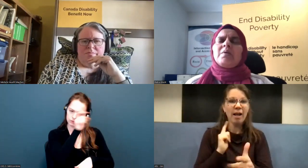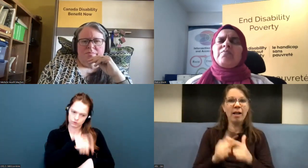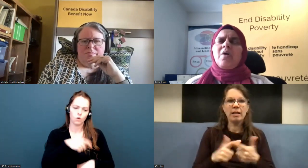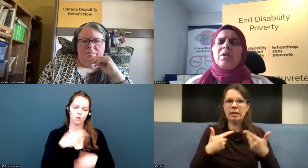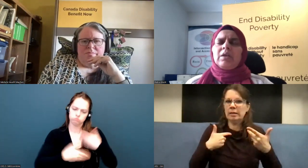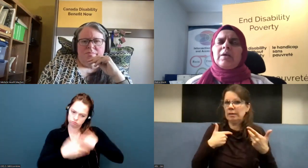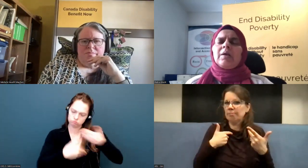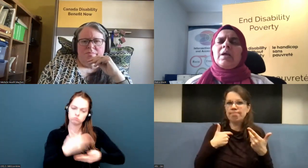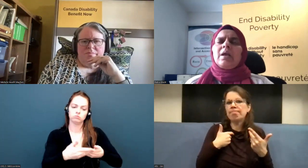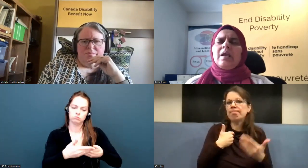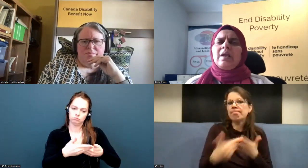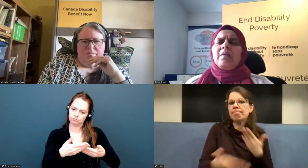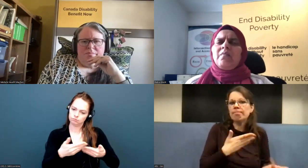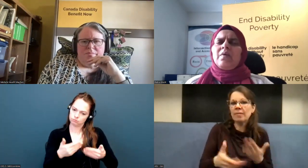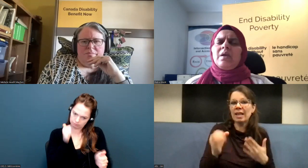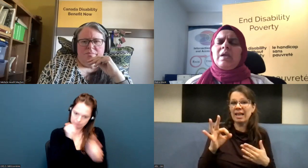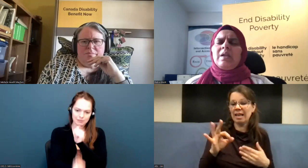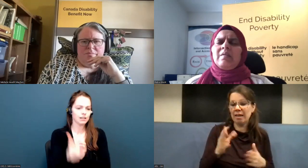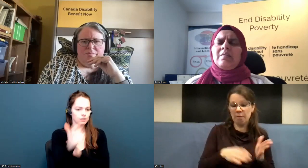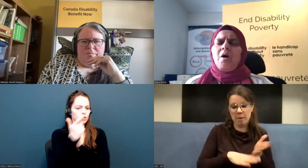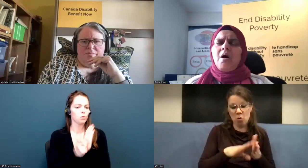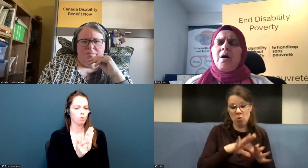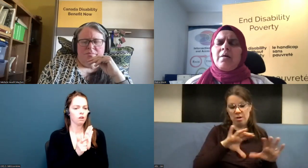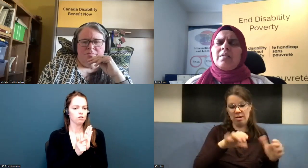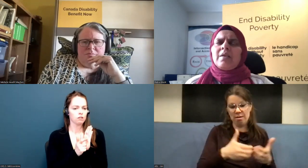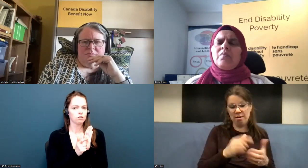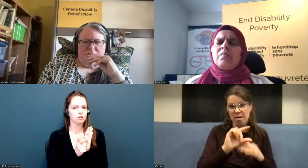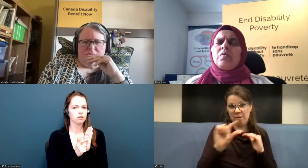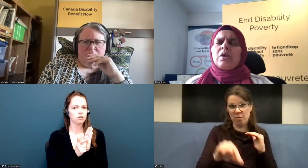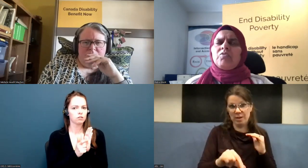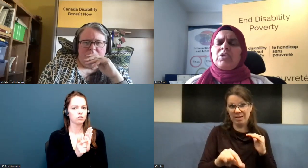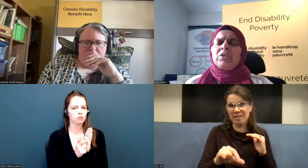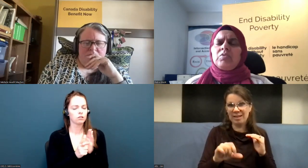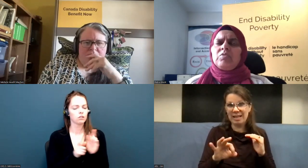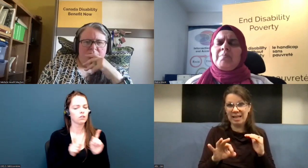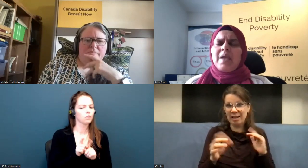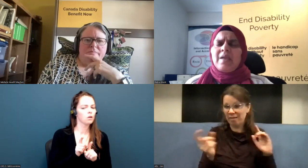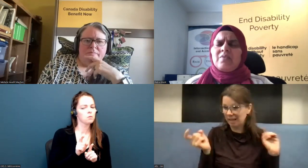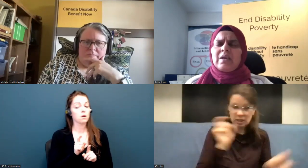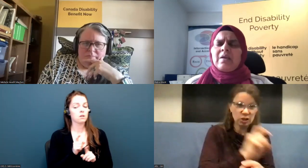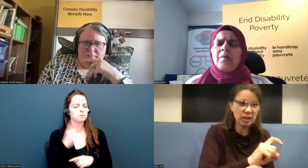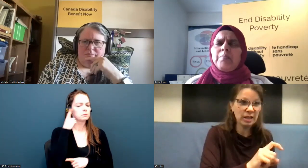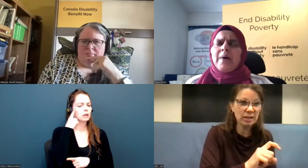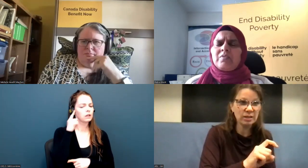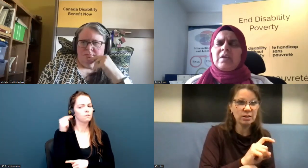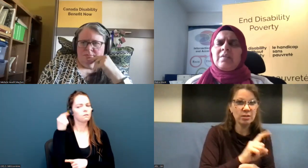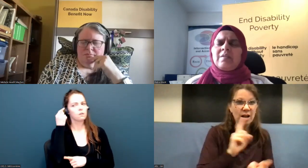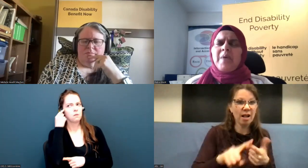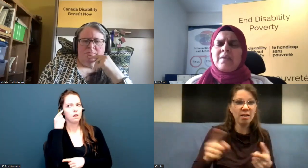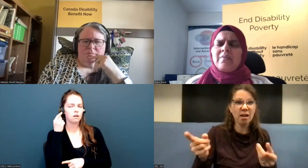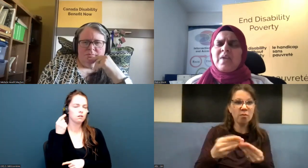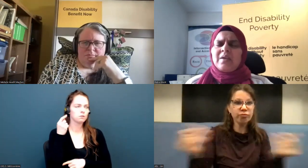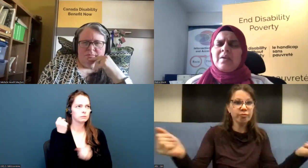FALLING. IF IT IS LAW, THEN WE WILL CONTINUE DEMANDING BUDGET THE BENEFIT.